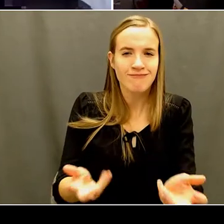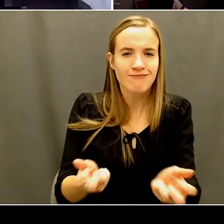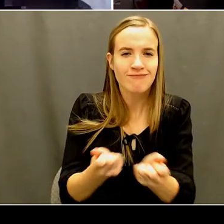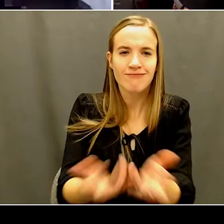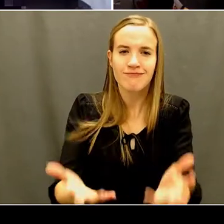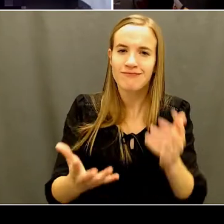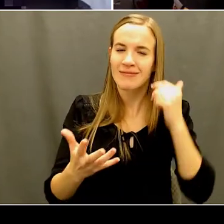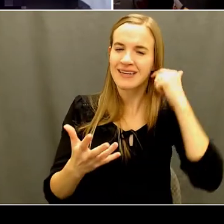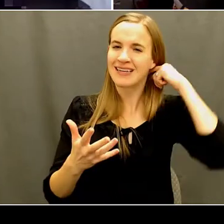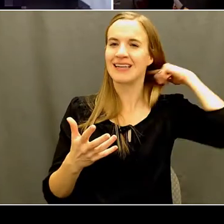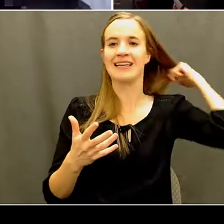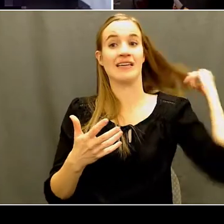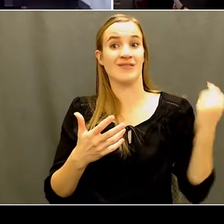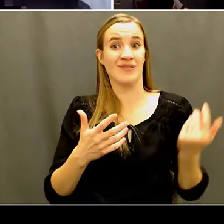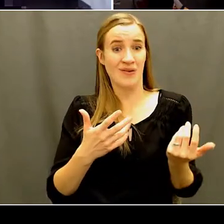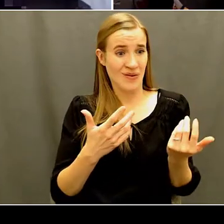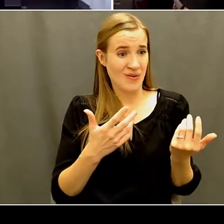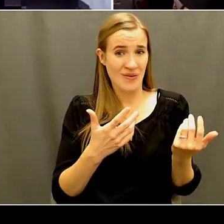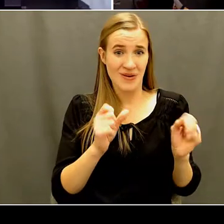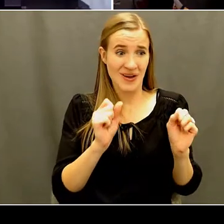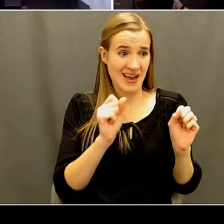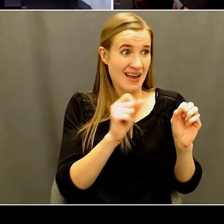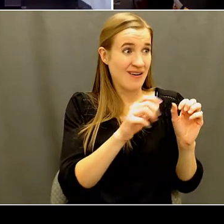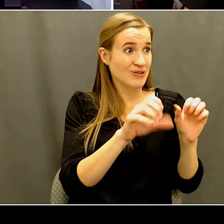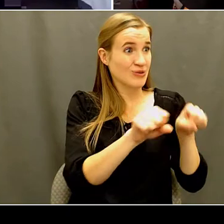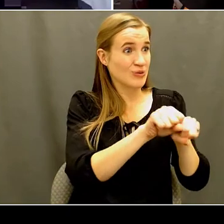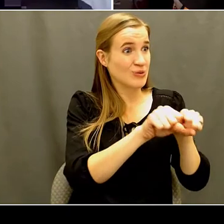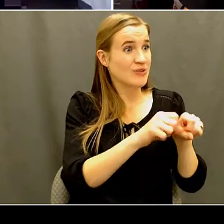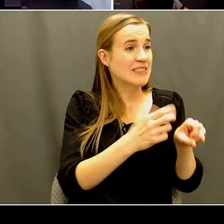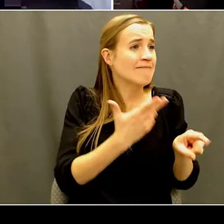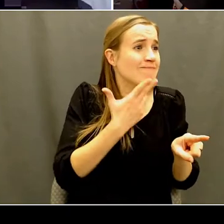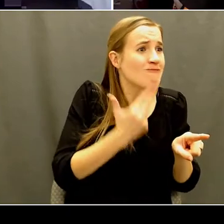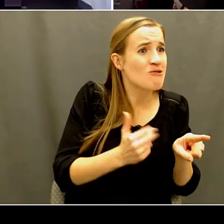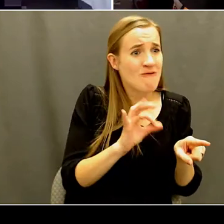lot of things that we tie to, to things like shoes like professionalism, right?